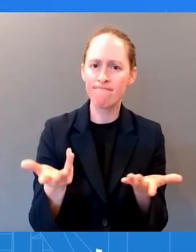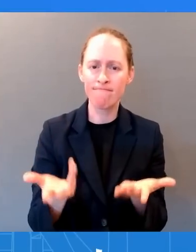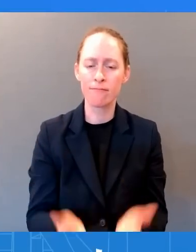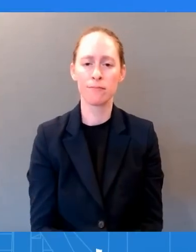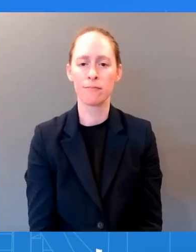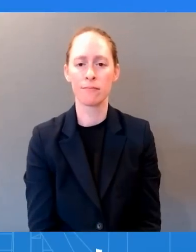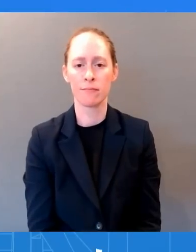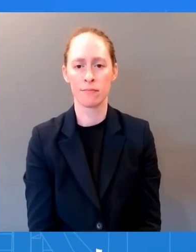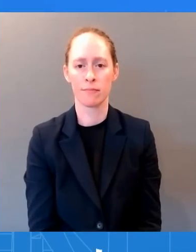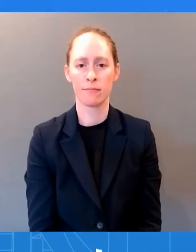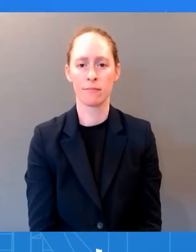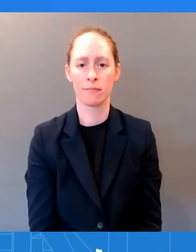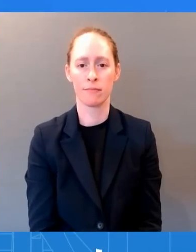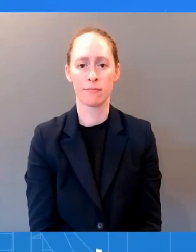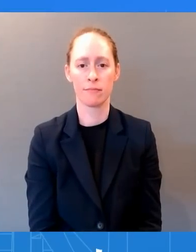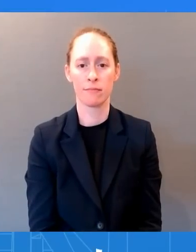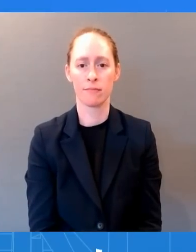with more certainty when it comes to,